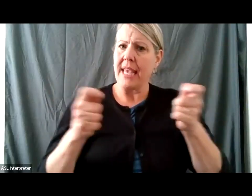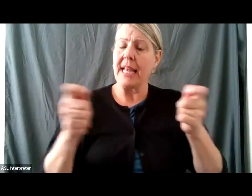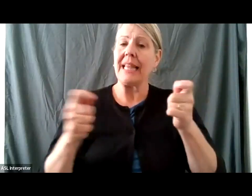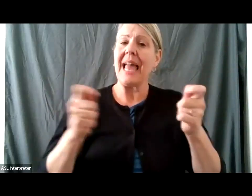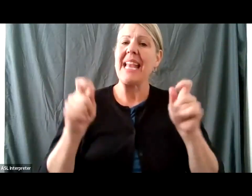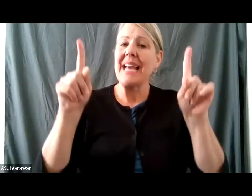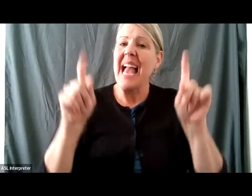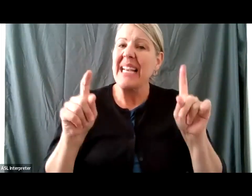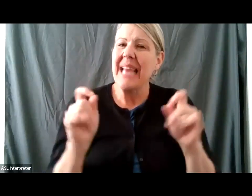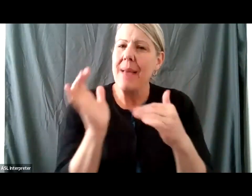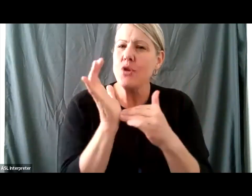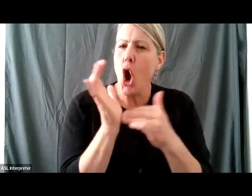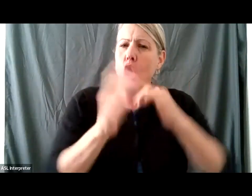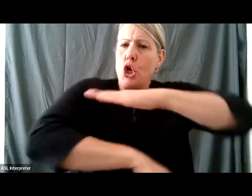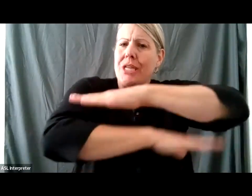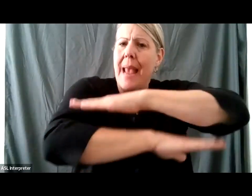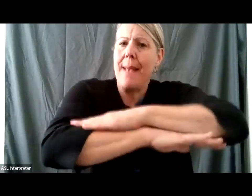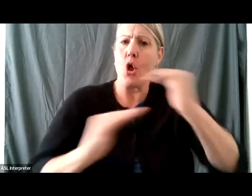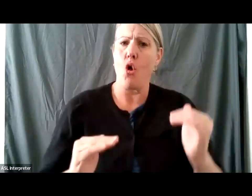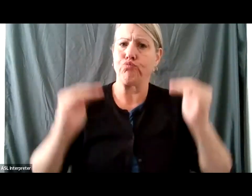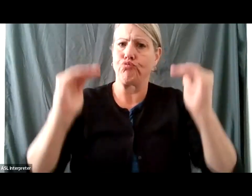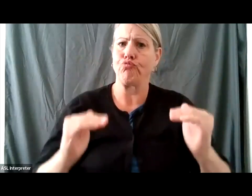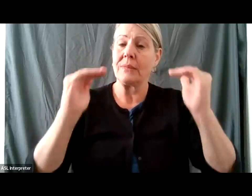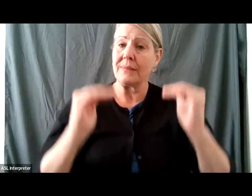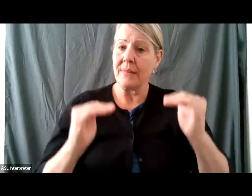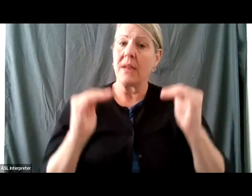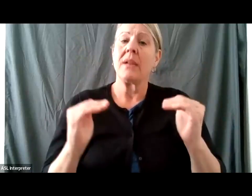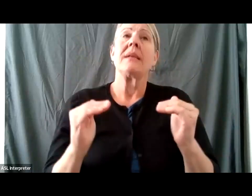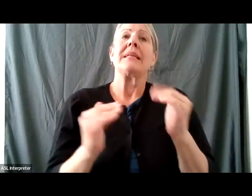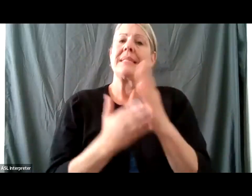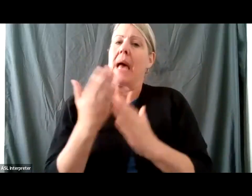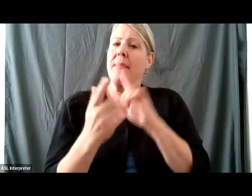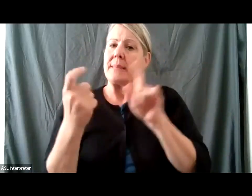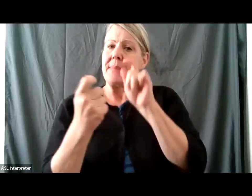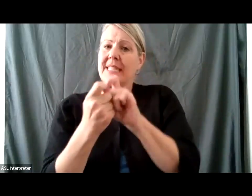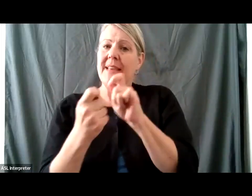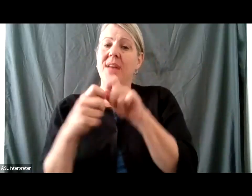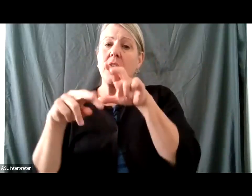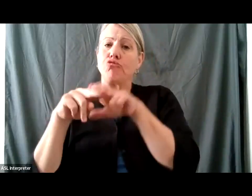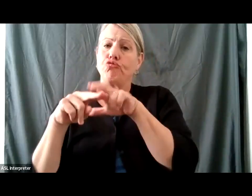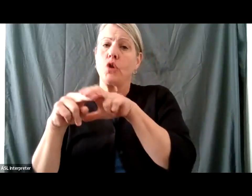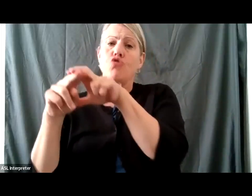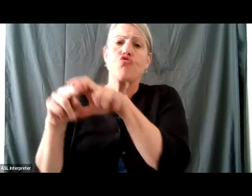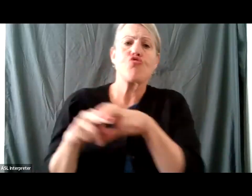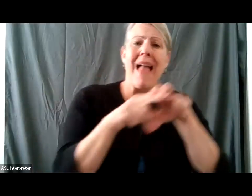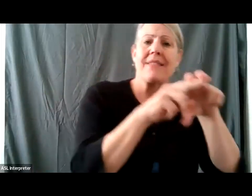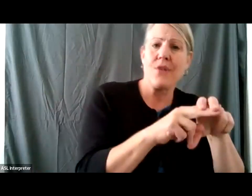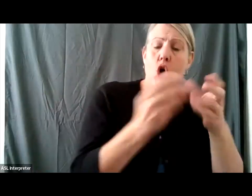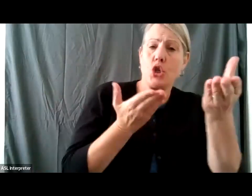for example, certain transfer services, just making sure that people with disabilities